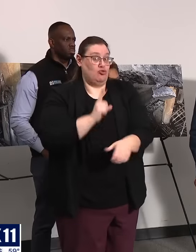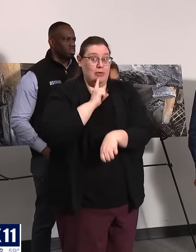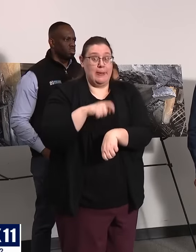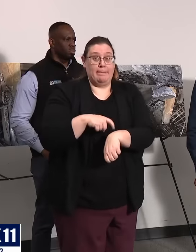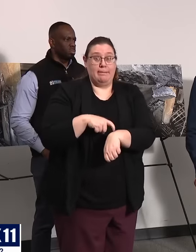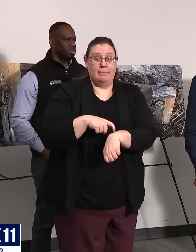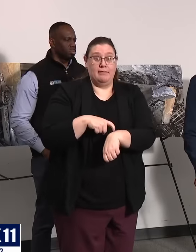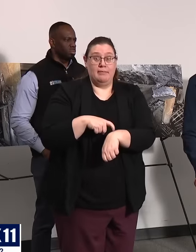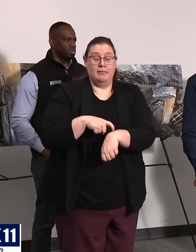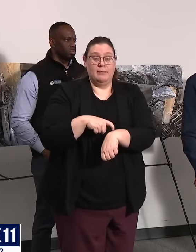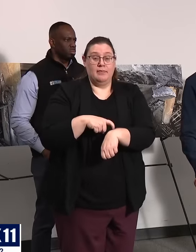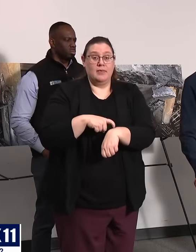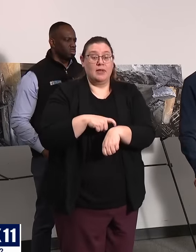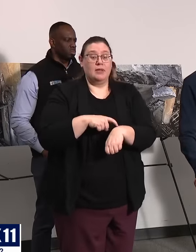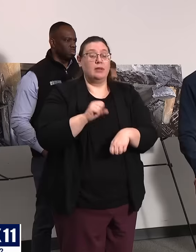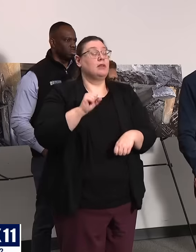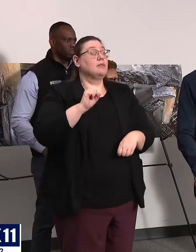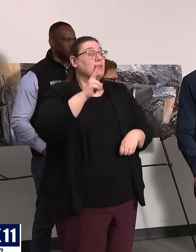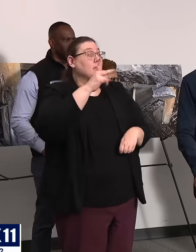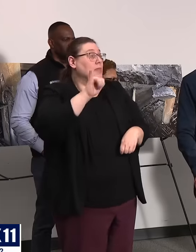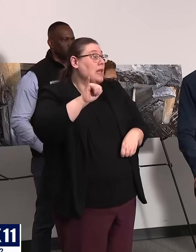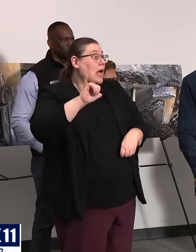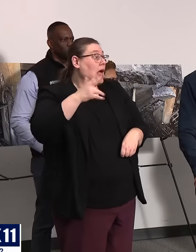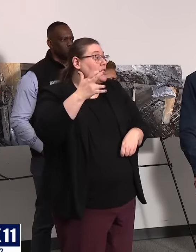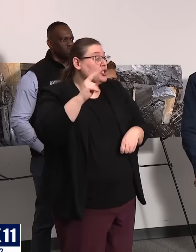said the state is already on the